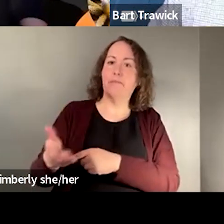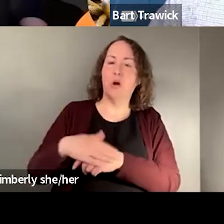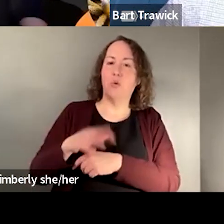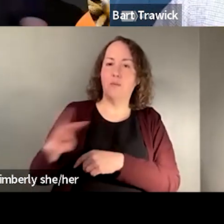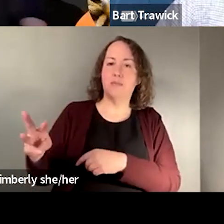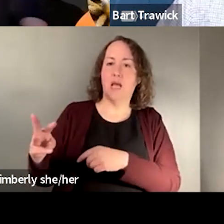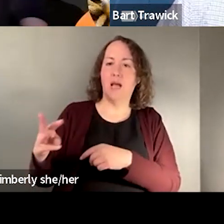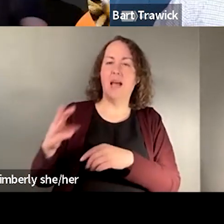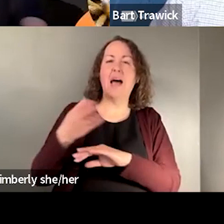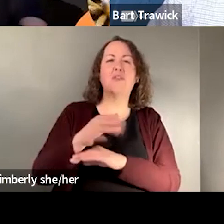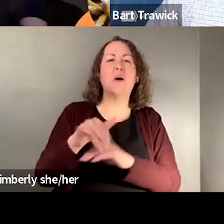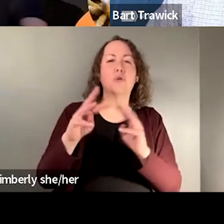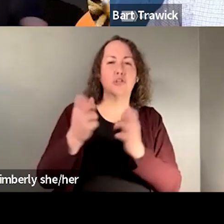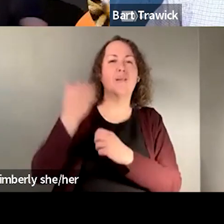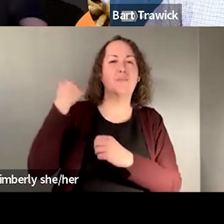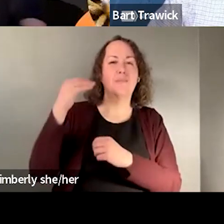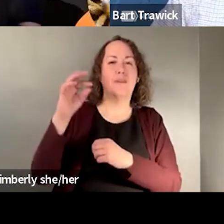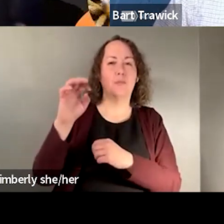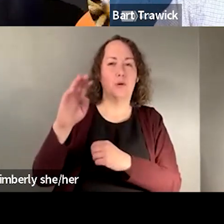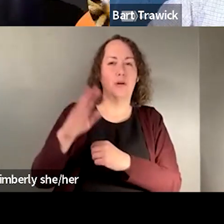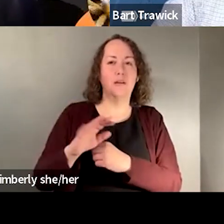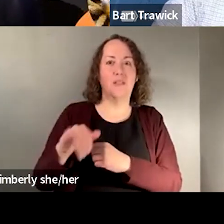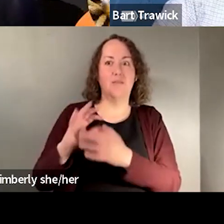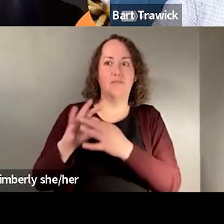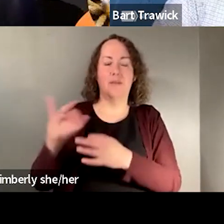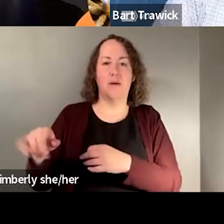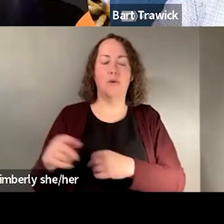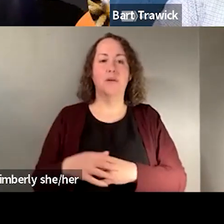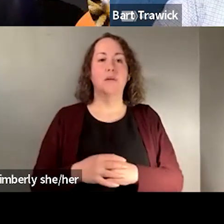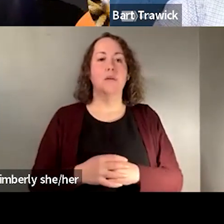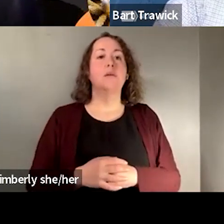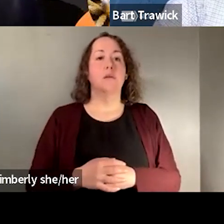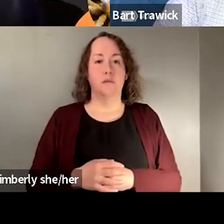Thank you. Another question that I see here as well.